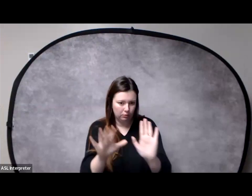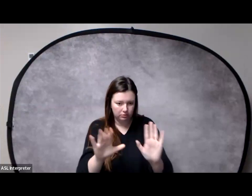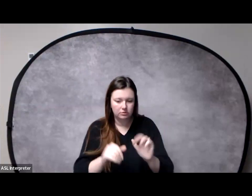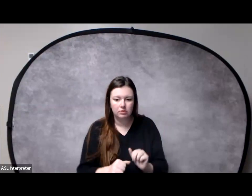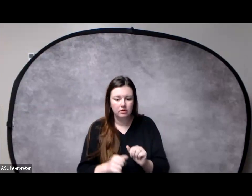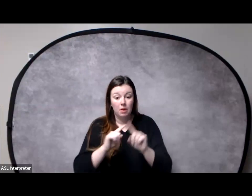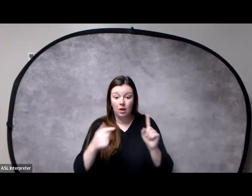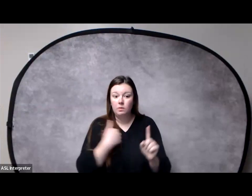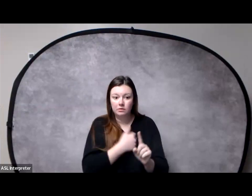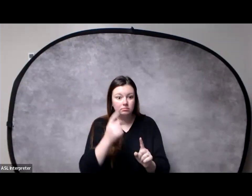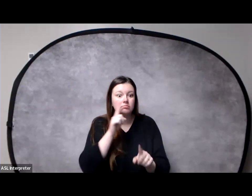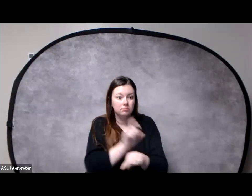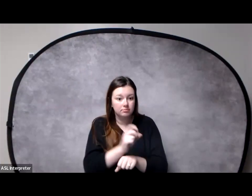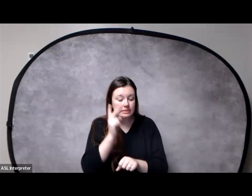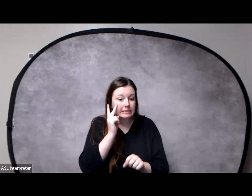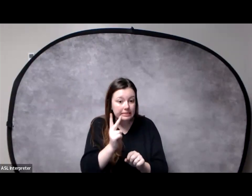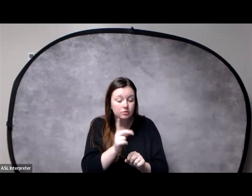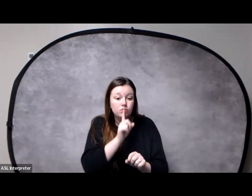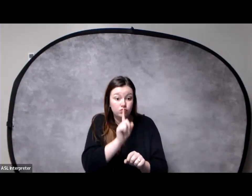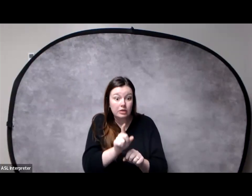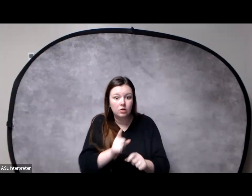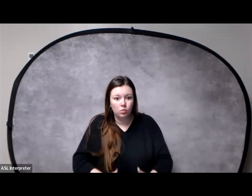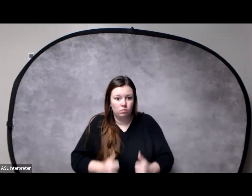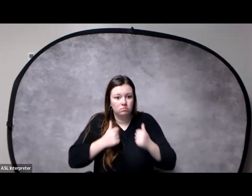examples in the enforcement work we've done and complaints we've received.